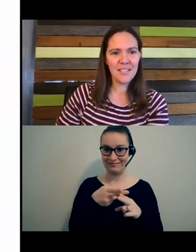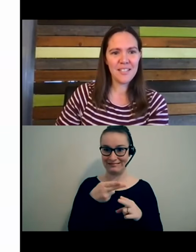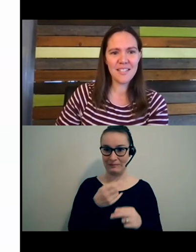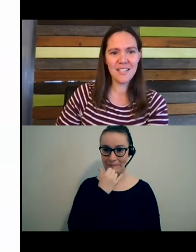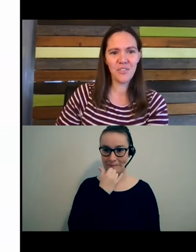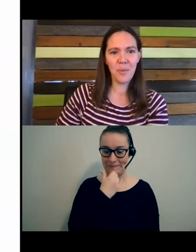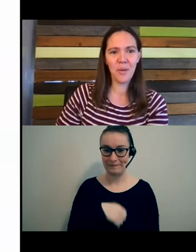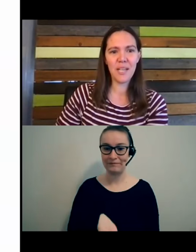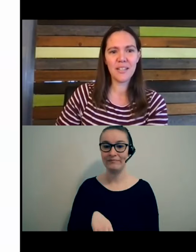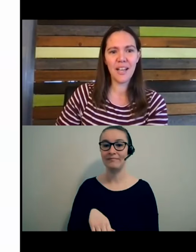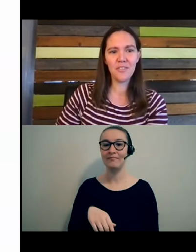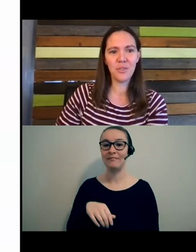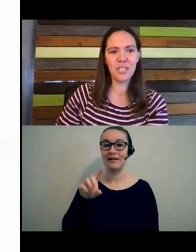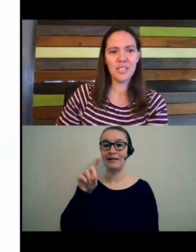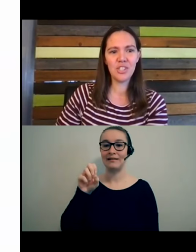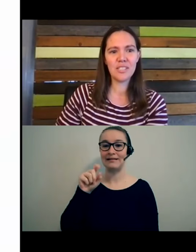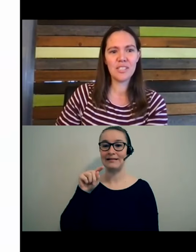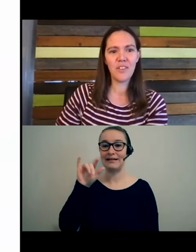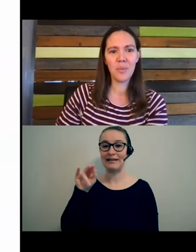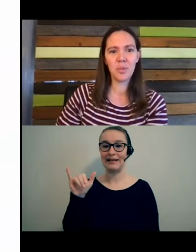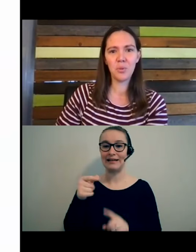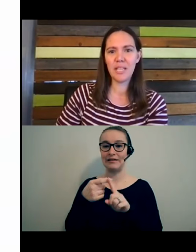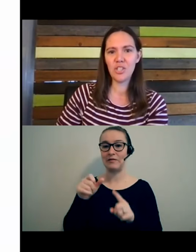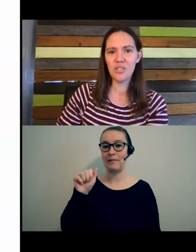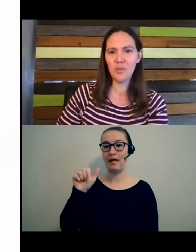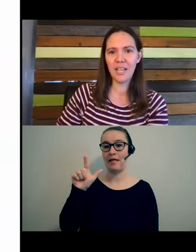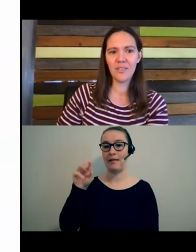Destiny's from Alameda, California, she's a Developer Relations Wrangler.